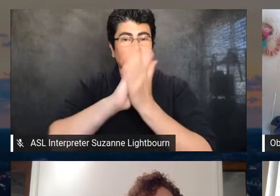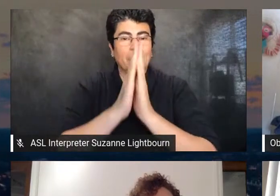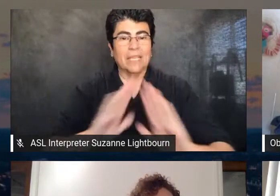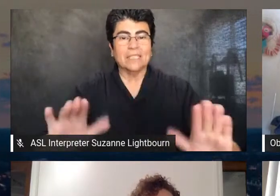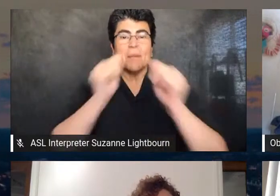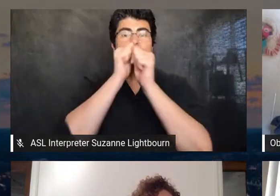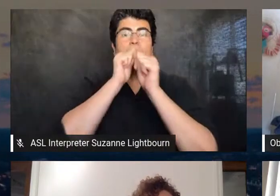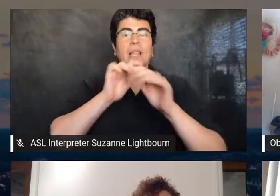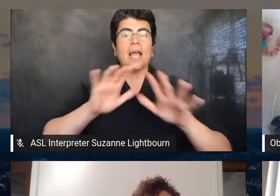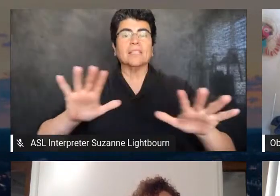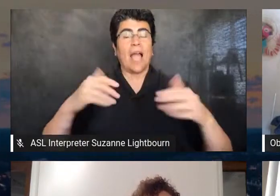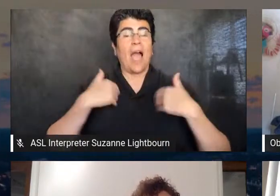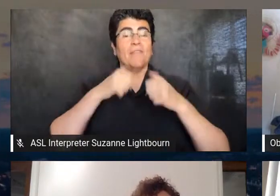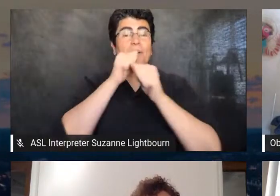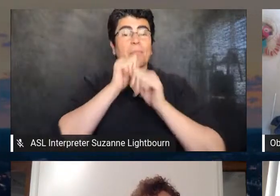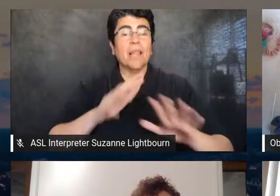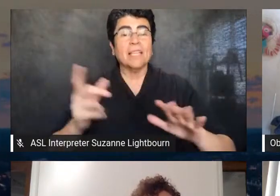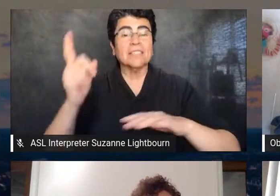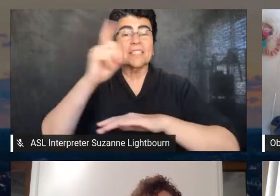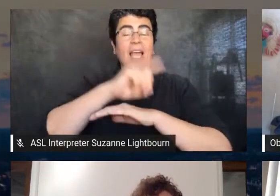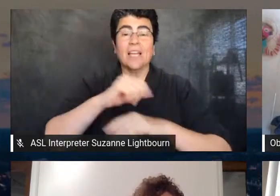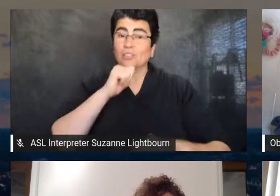have a blessed day out there and don't forget to vote!